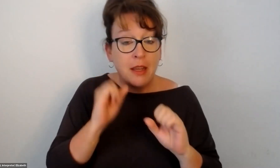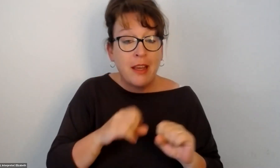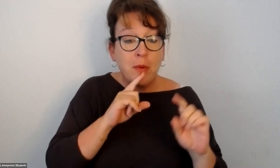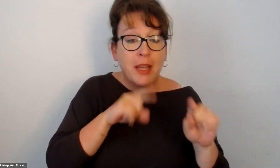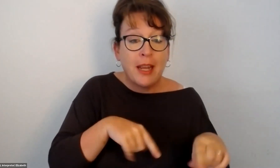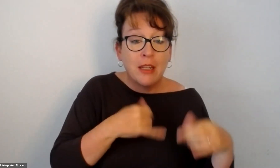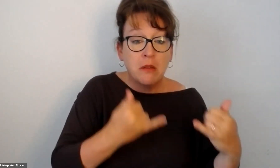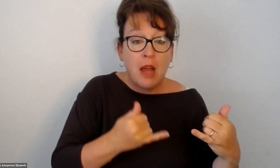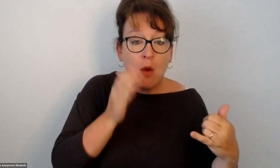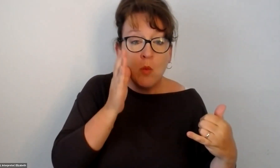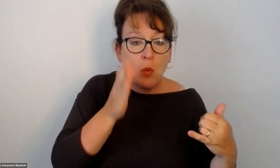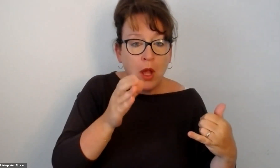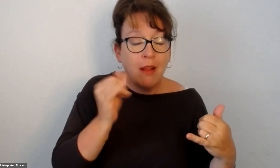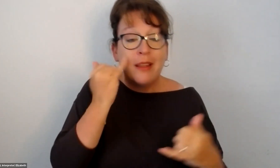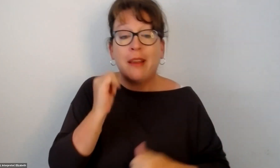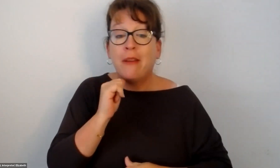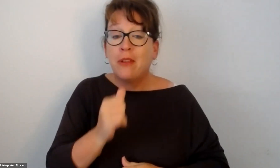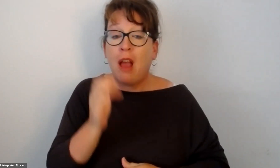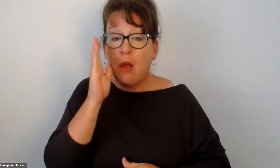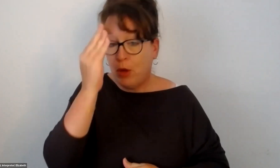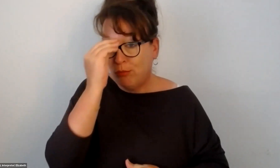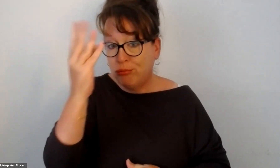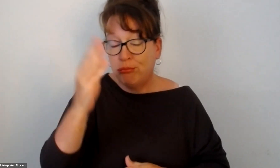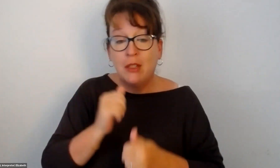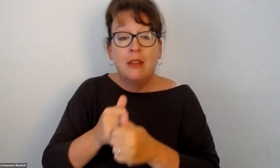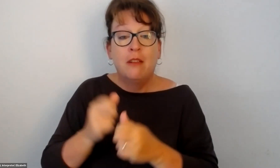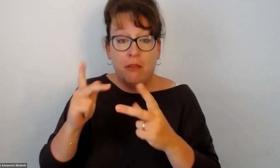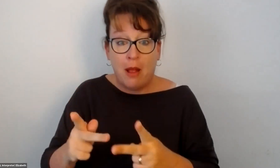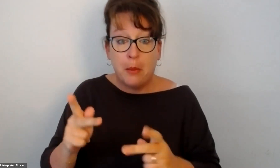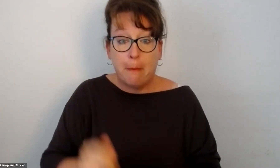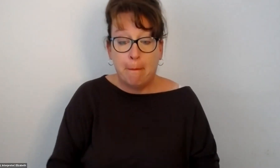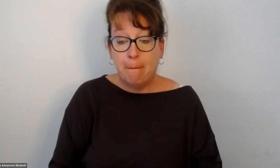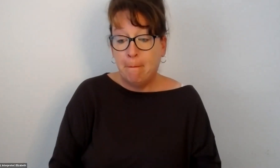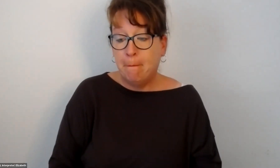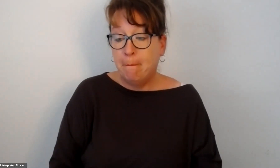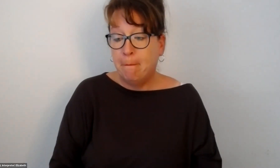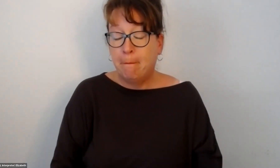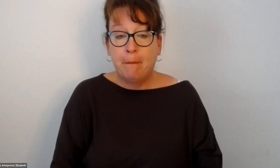Mike Moltzen, who will walk through a little bit more context. And thank you all for joining today.